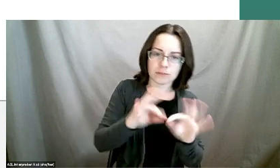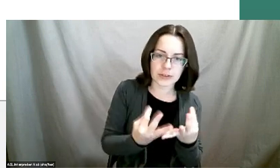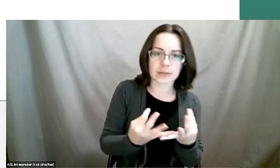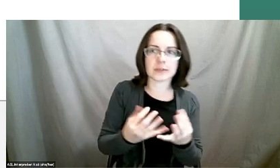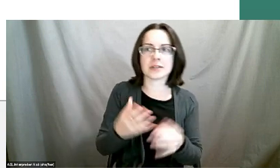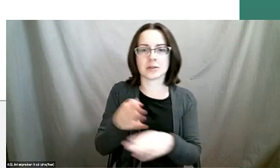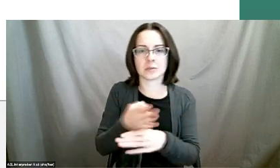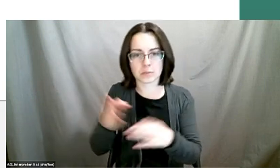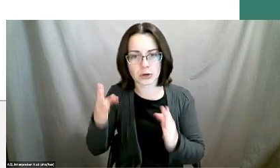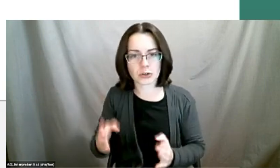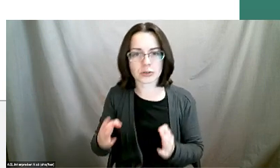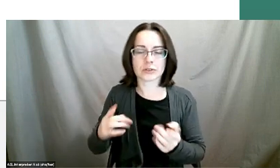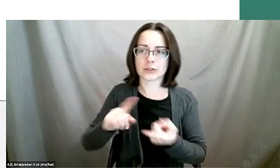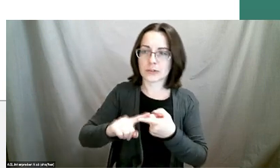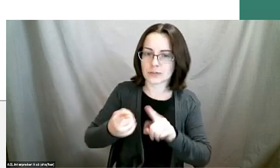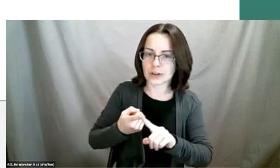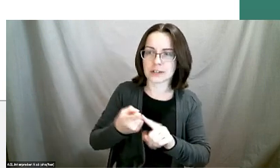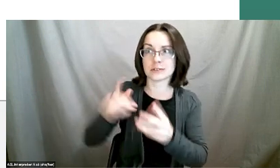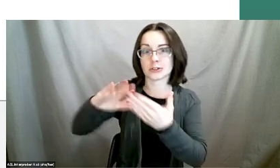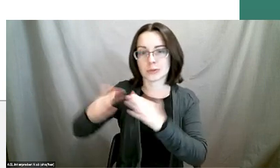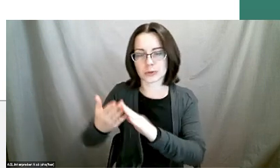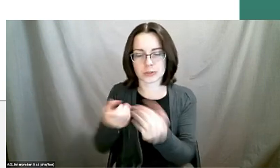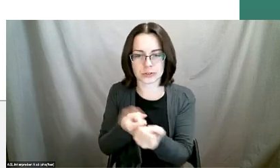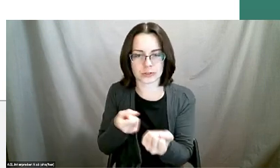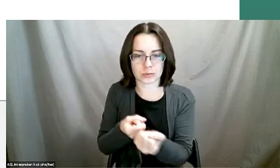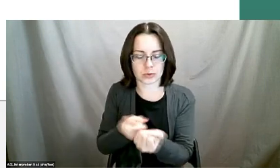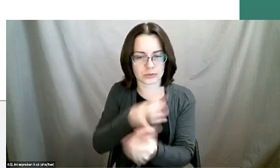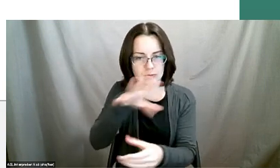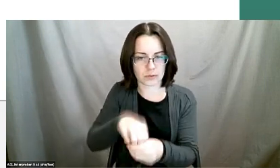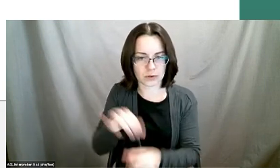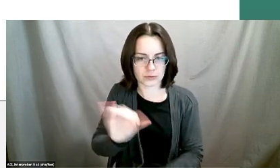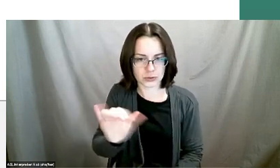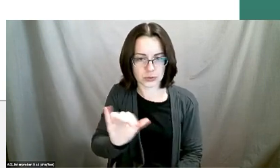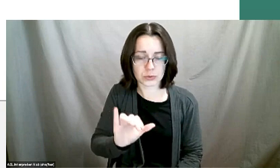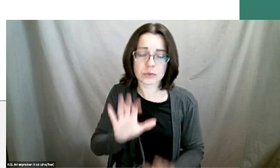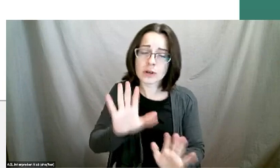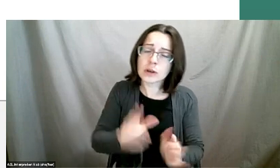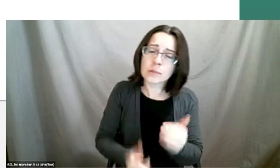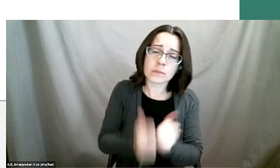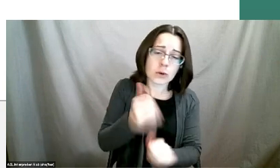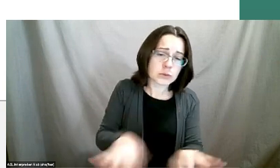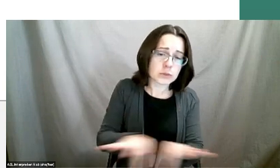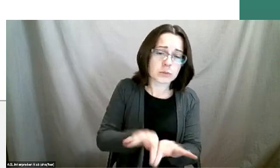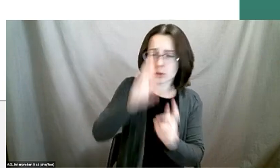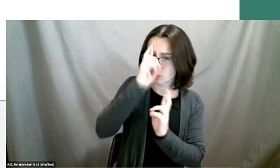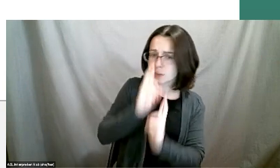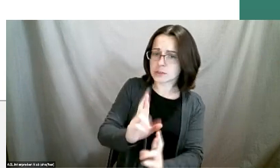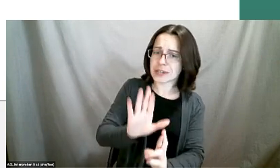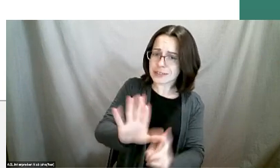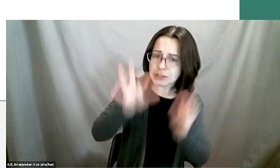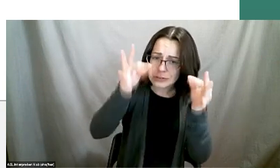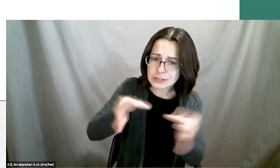have respect for their decision-making and allow them to have autonomy in their care.